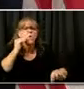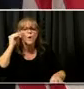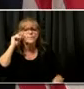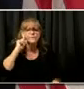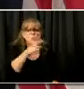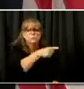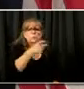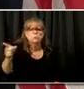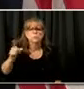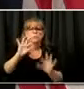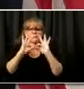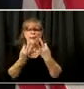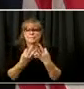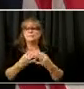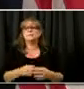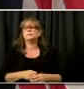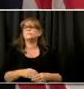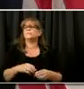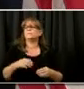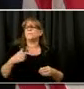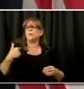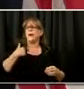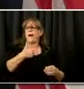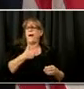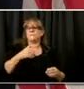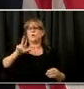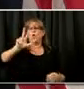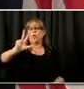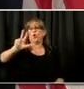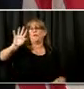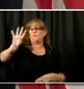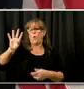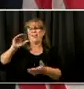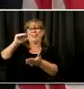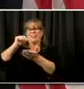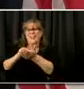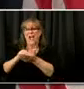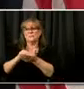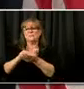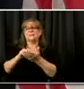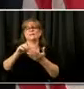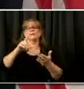34 000 hot spots to families 2 million to address broadband connectivity issues